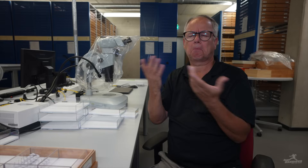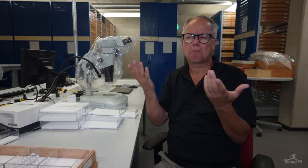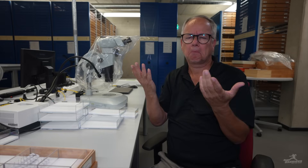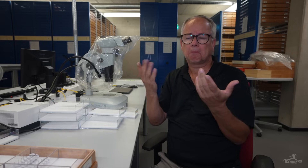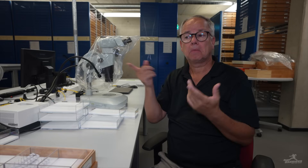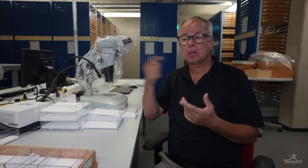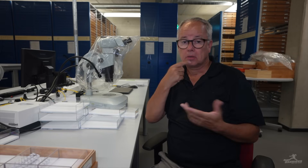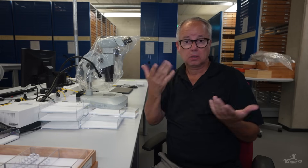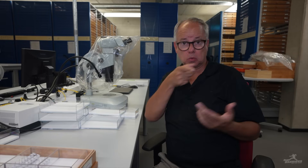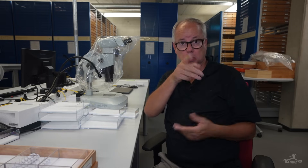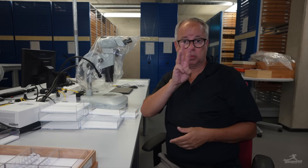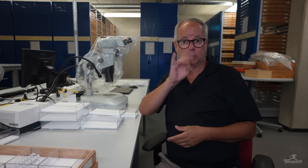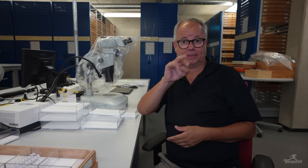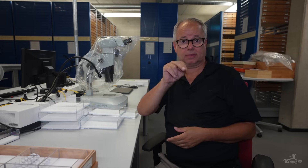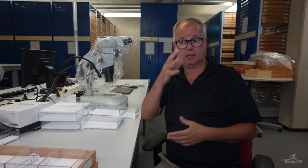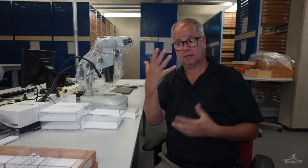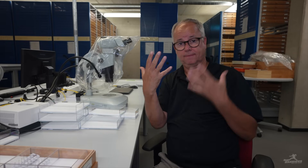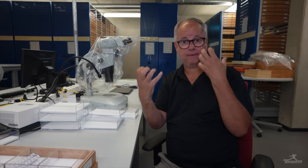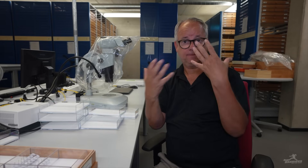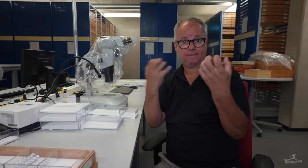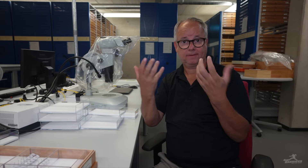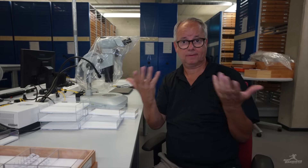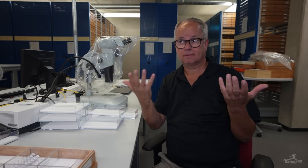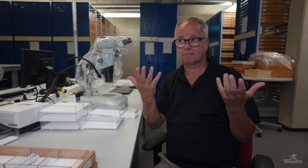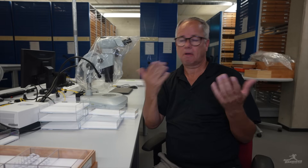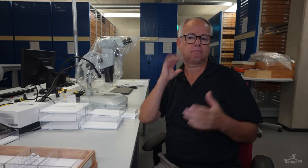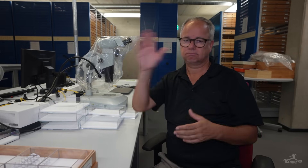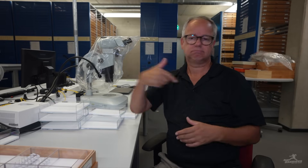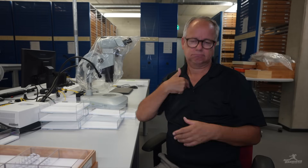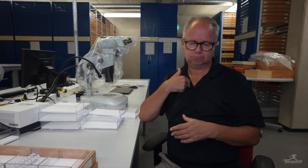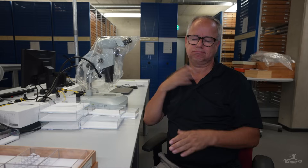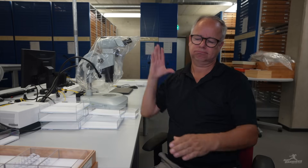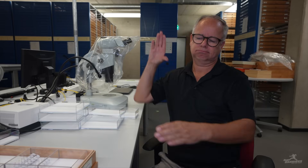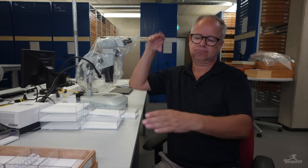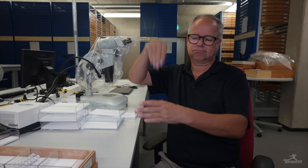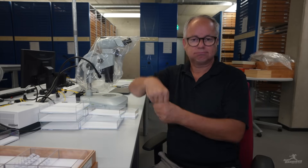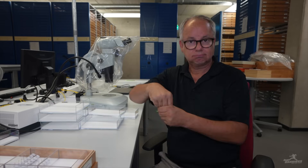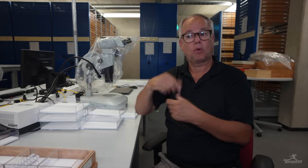My employer said I could do a 50/50 focus so I got involved.